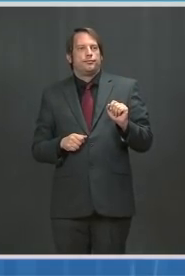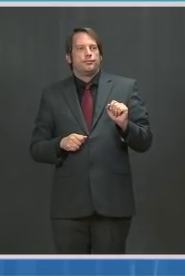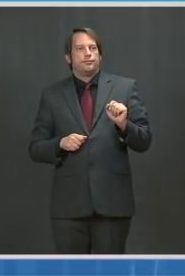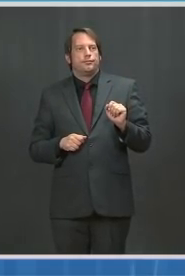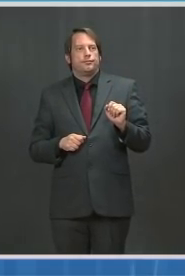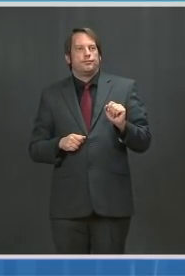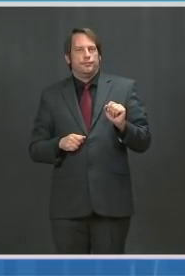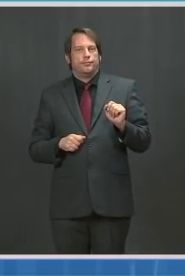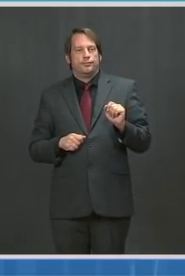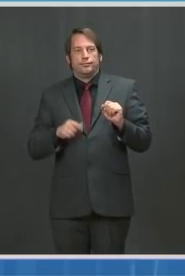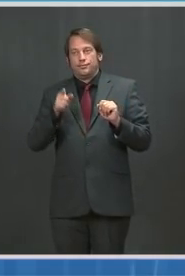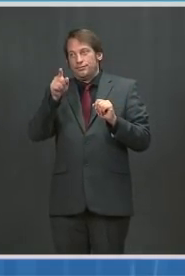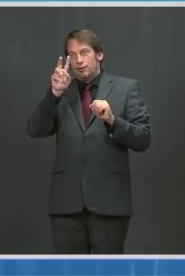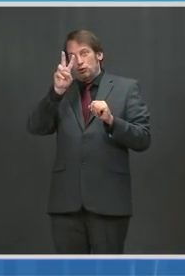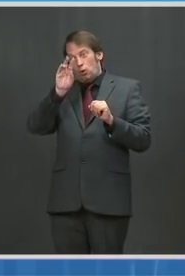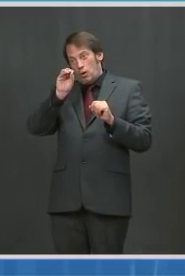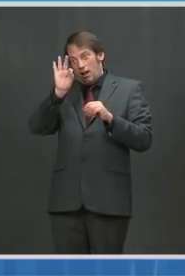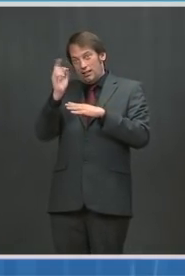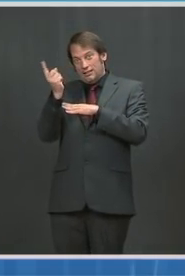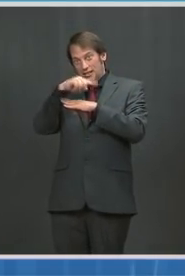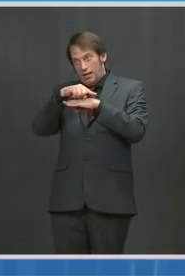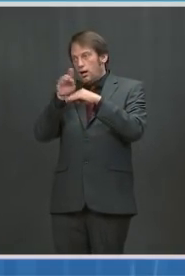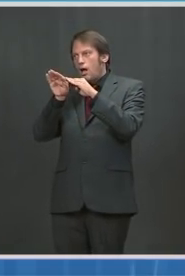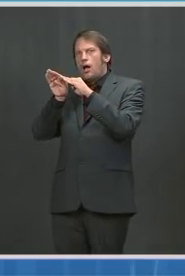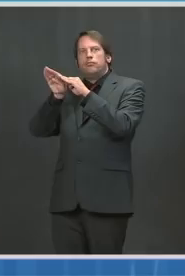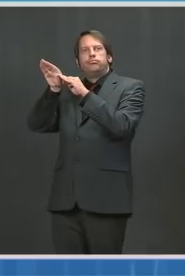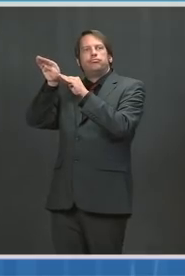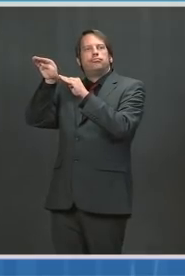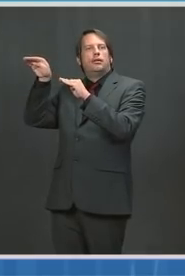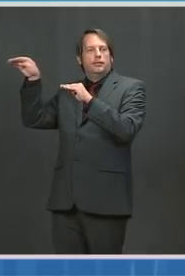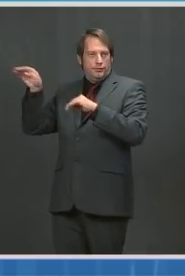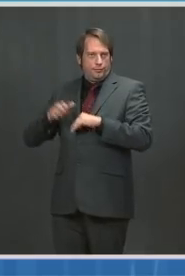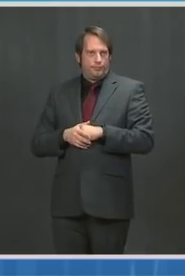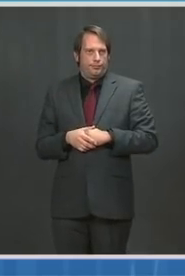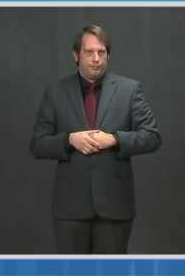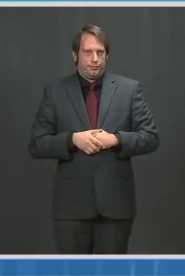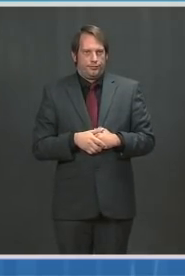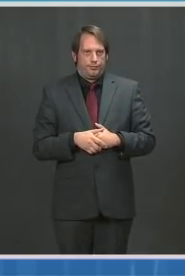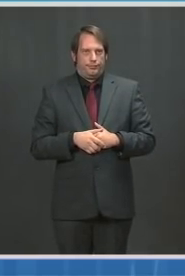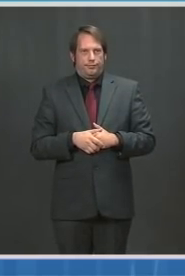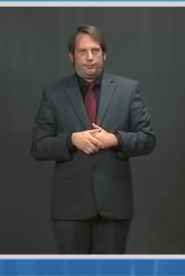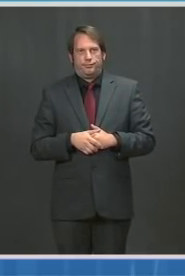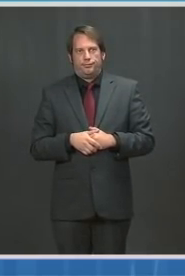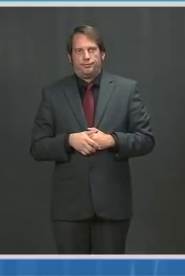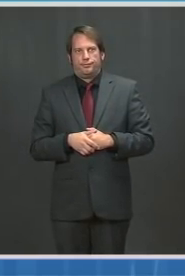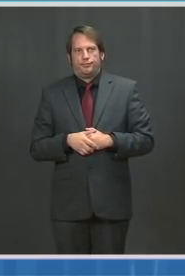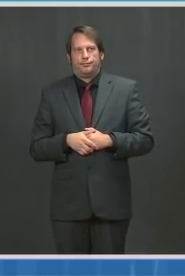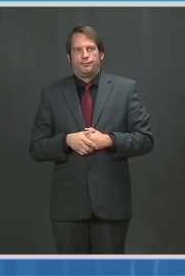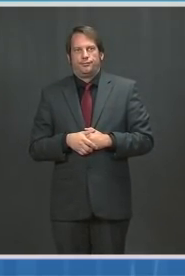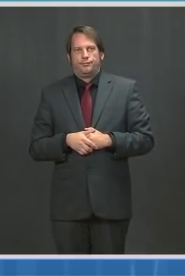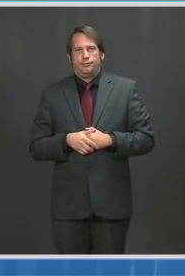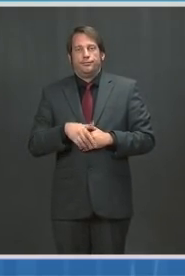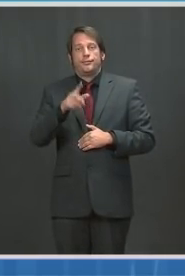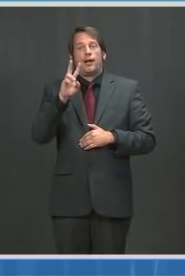If you look at pseudovirus neutralization, which is just an assay that does not look at the live virus,